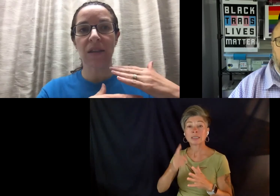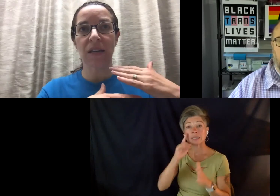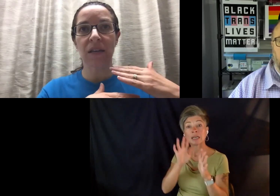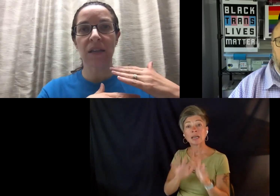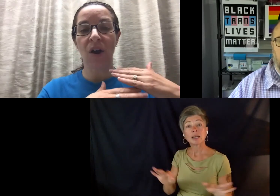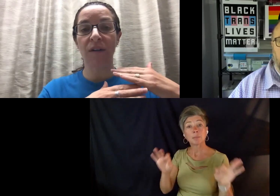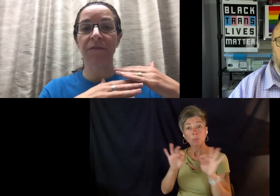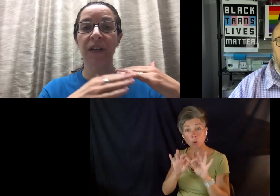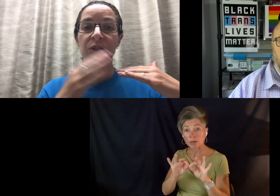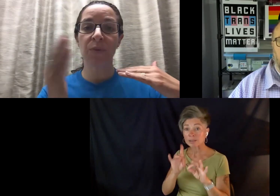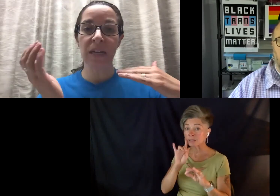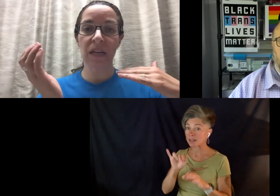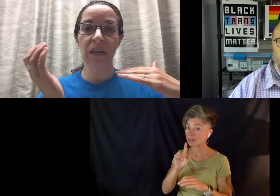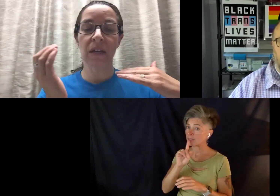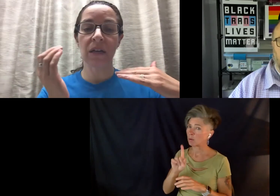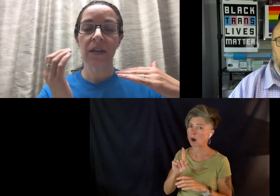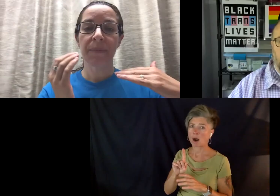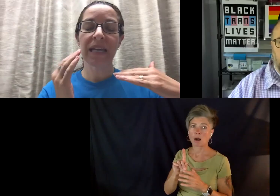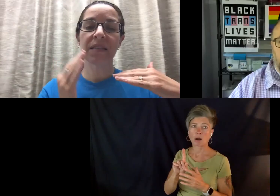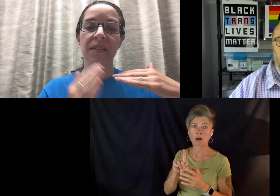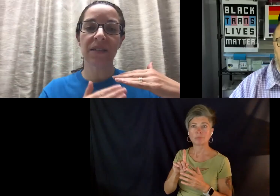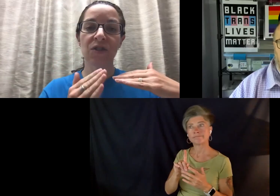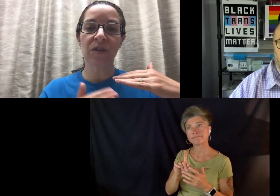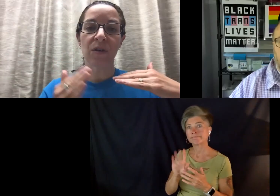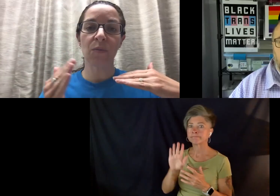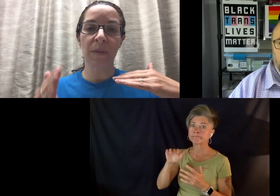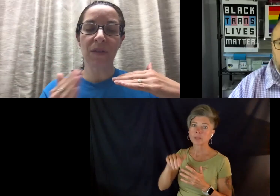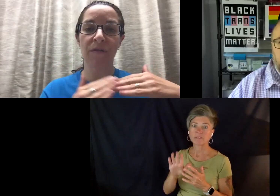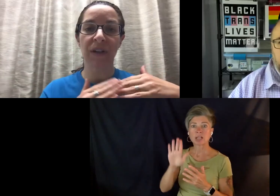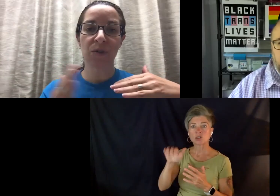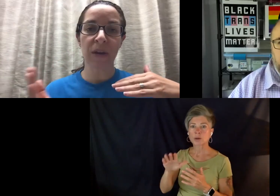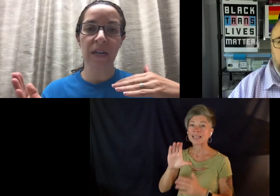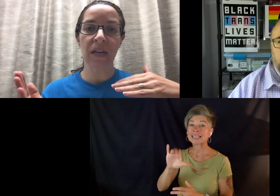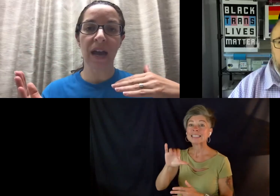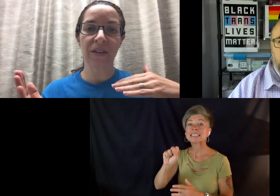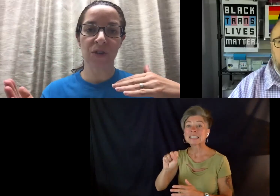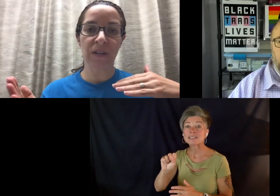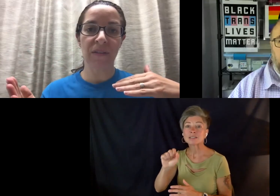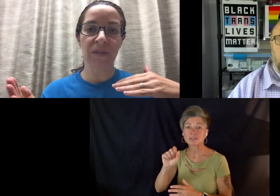that there are fluctuating, in cisgender women, there are fluctuating estrogen levels.